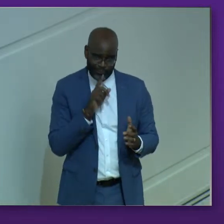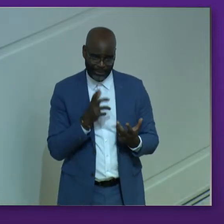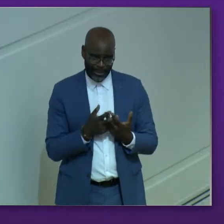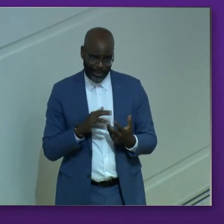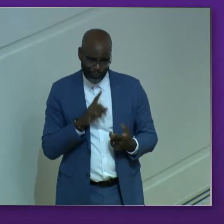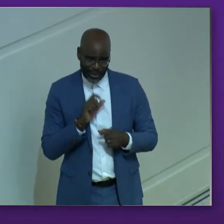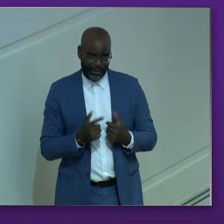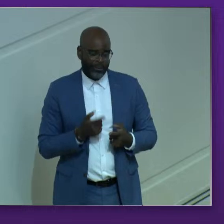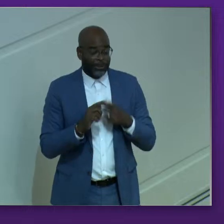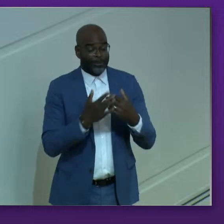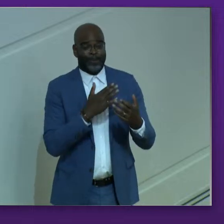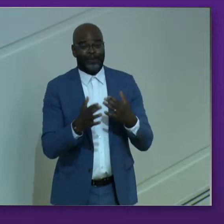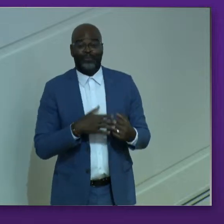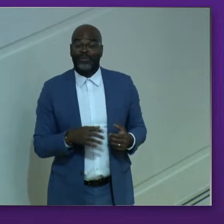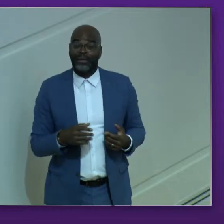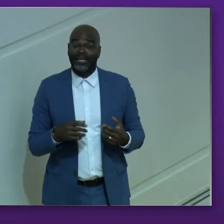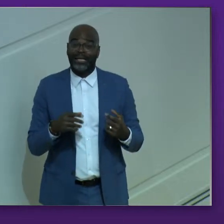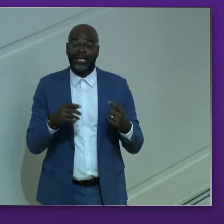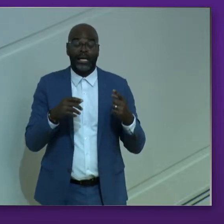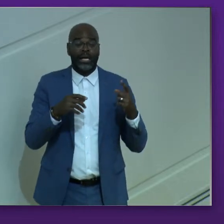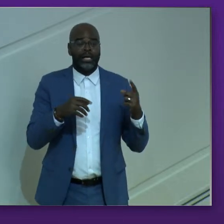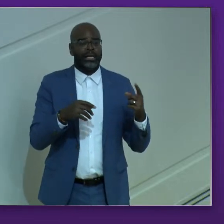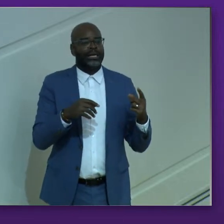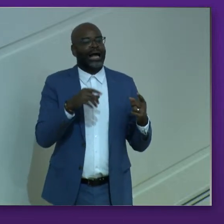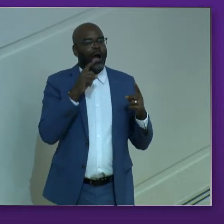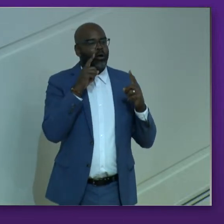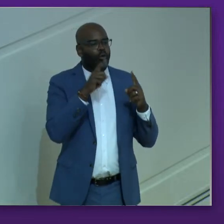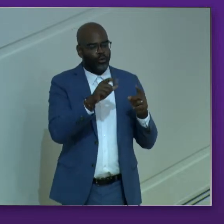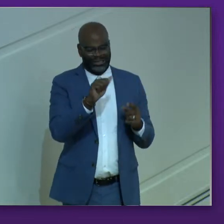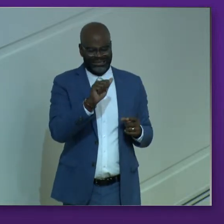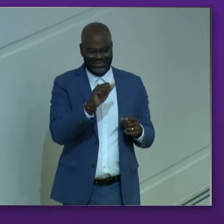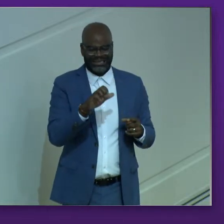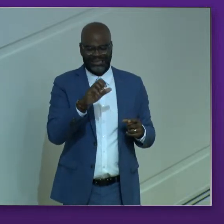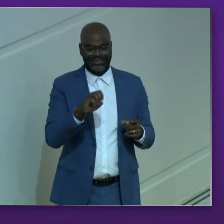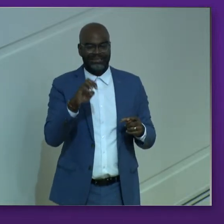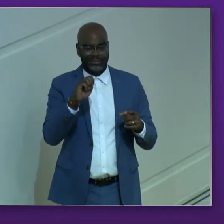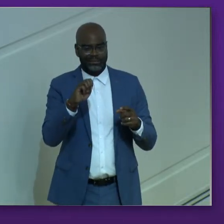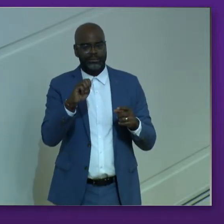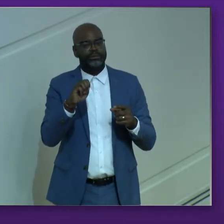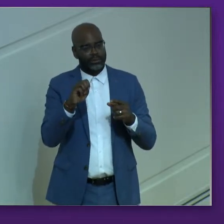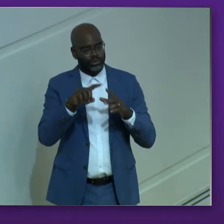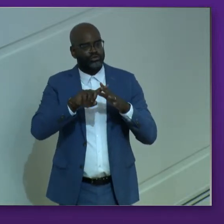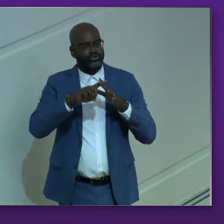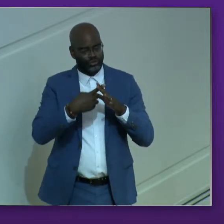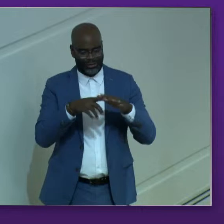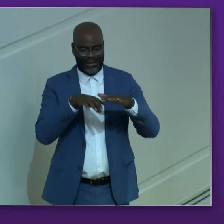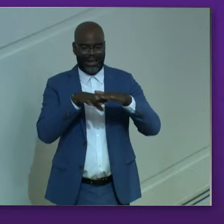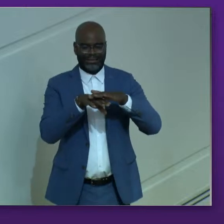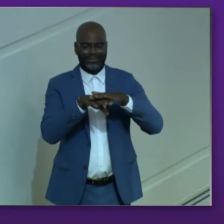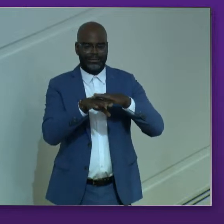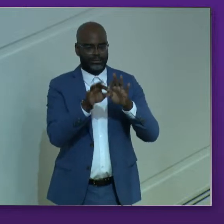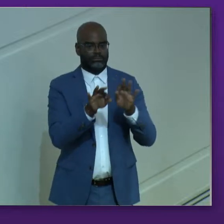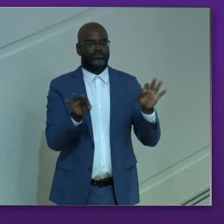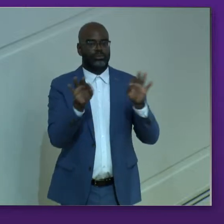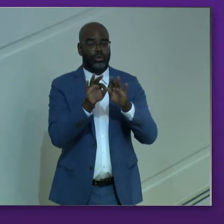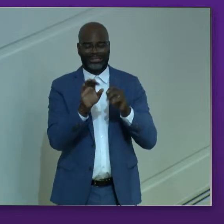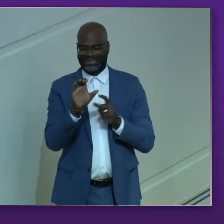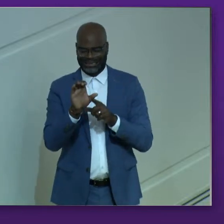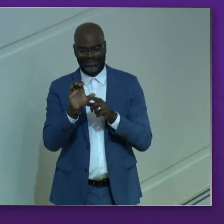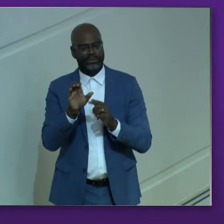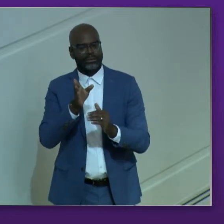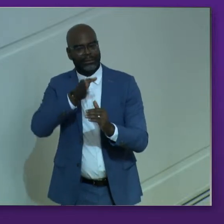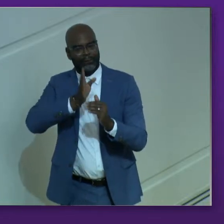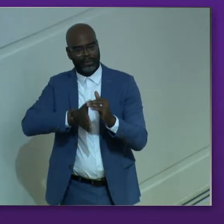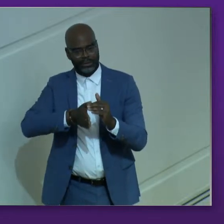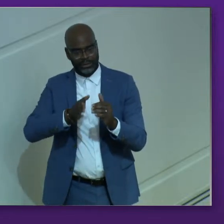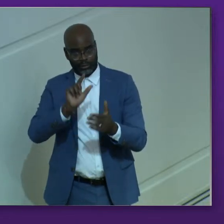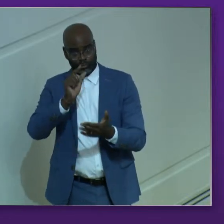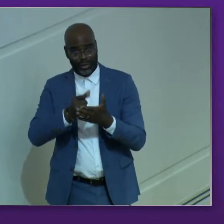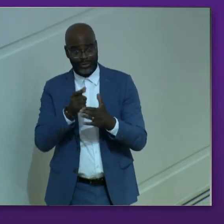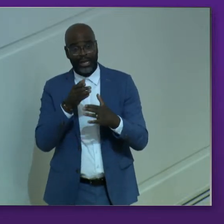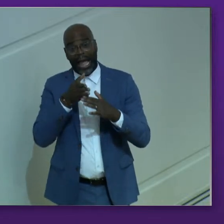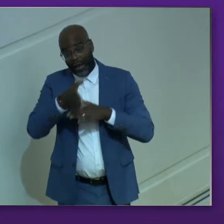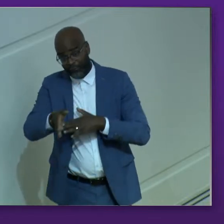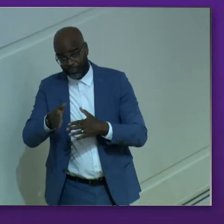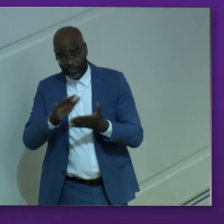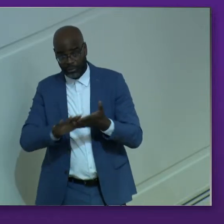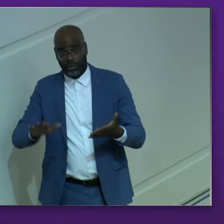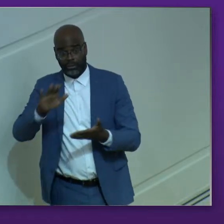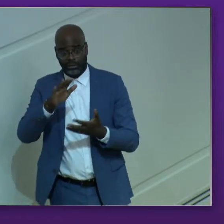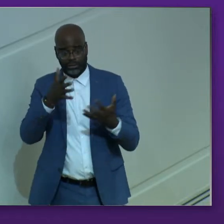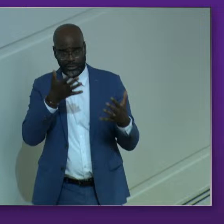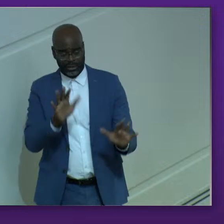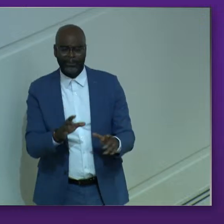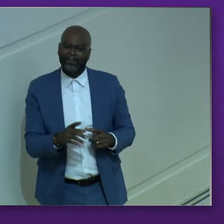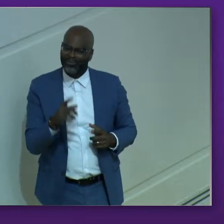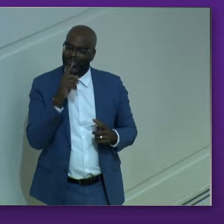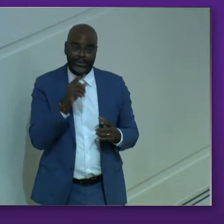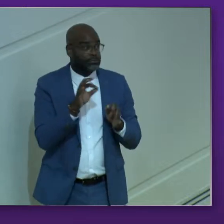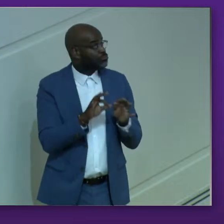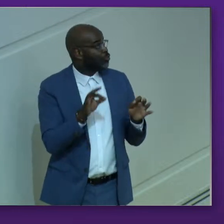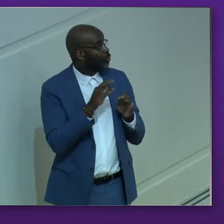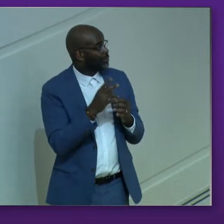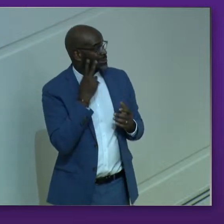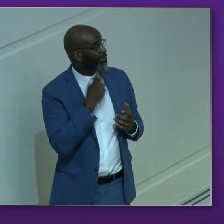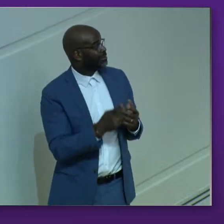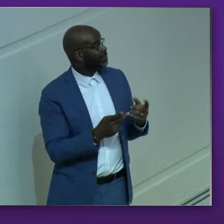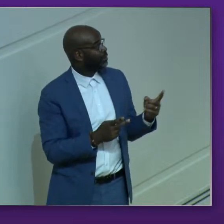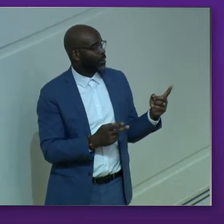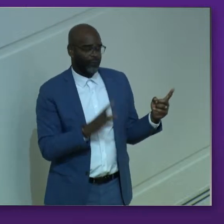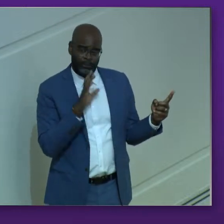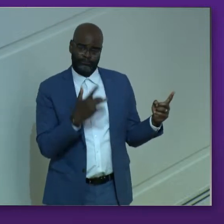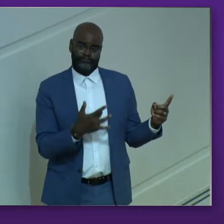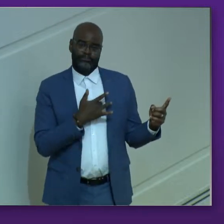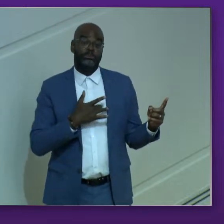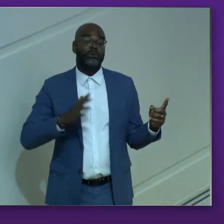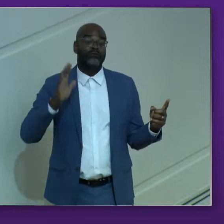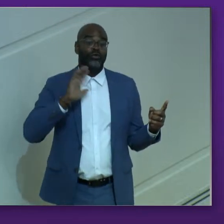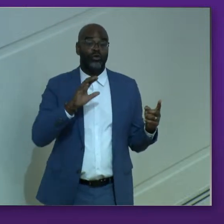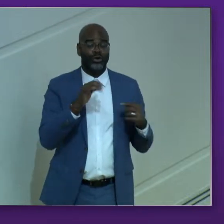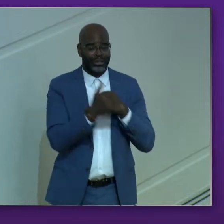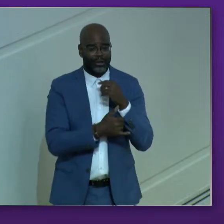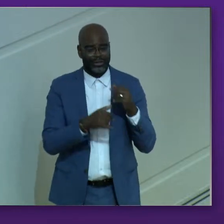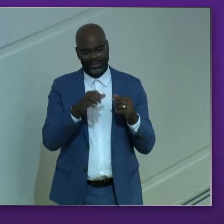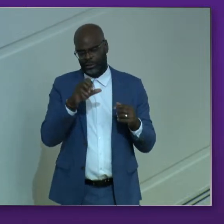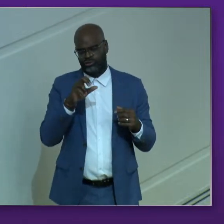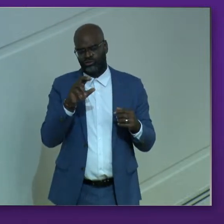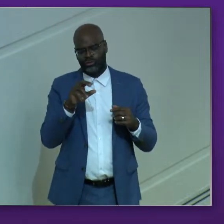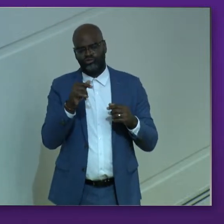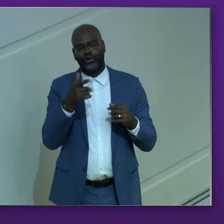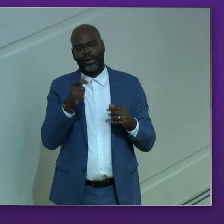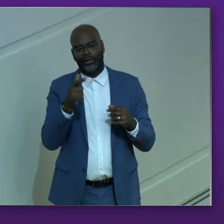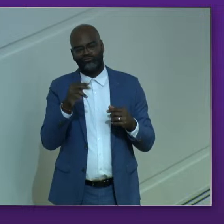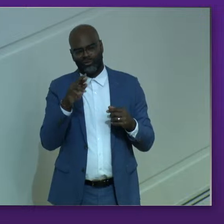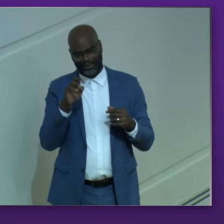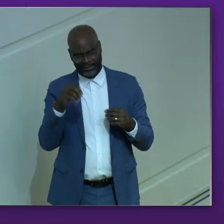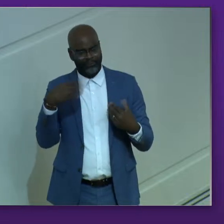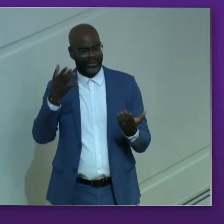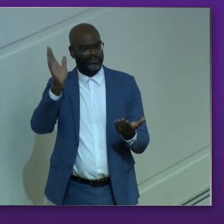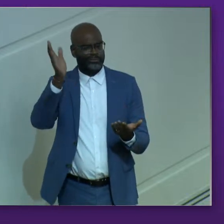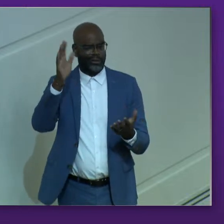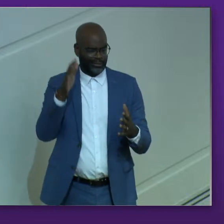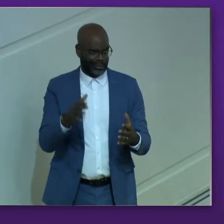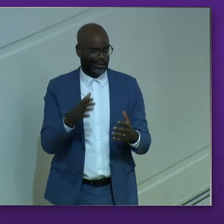I COSIGNED ON THAT PICTURE.